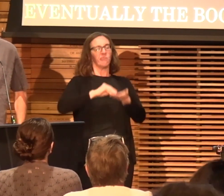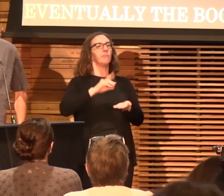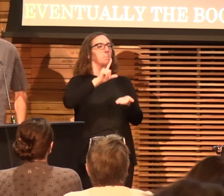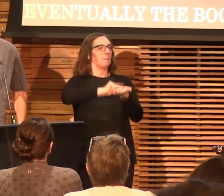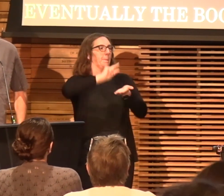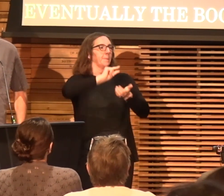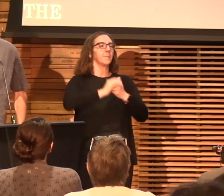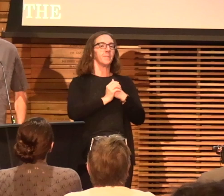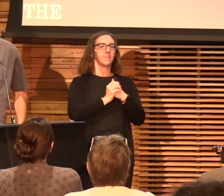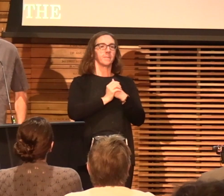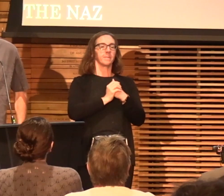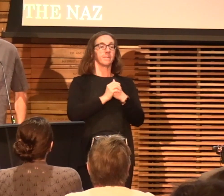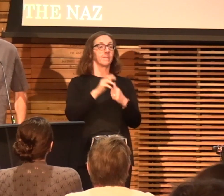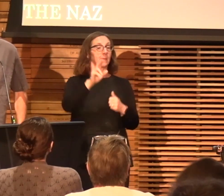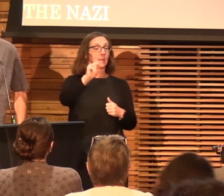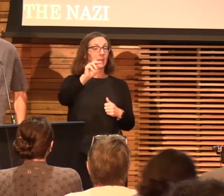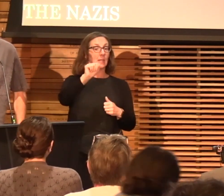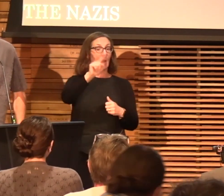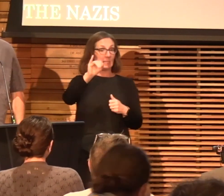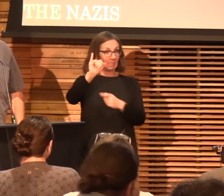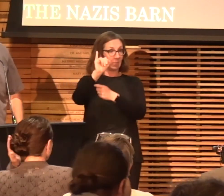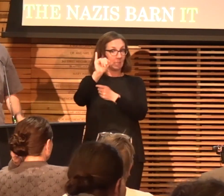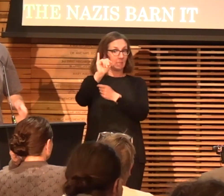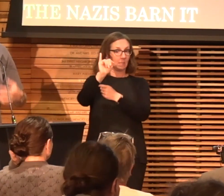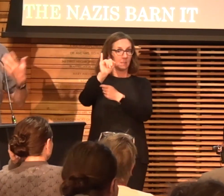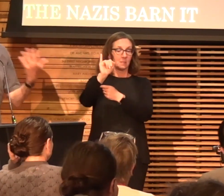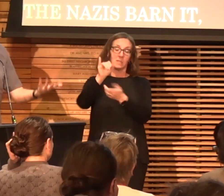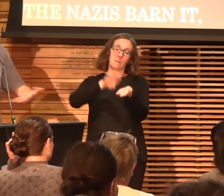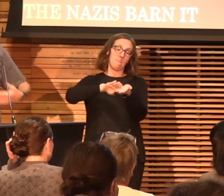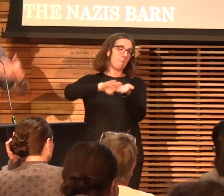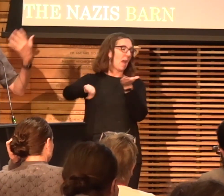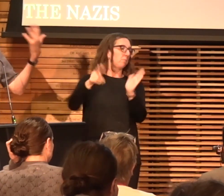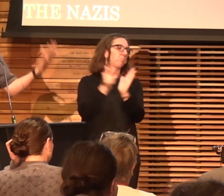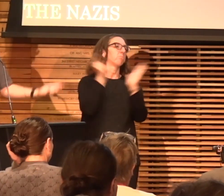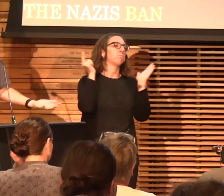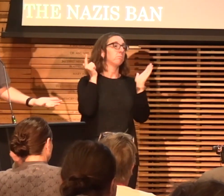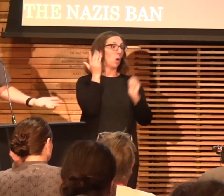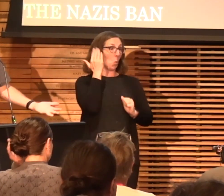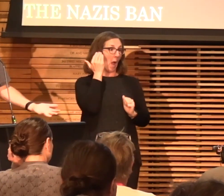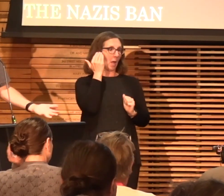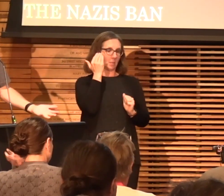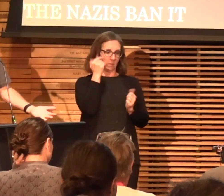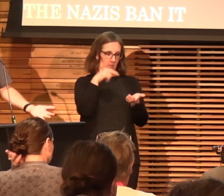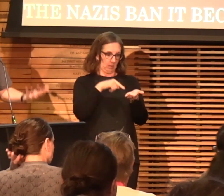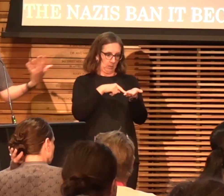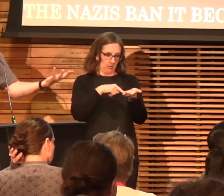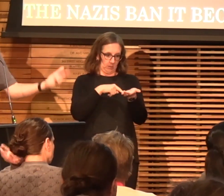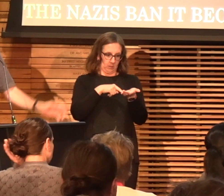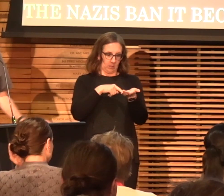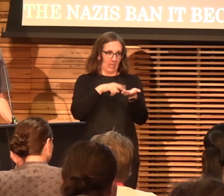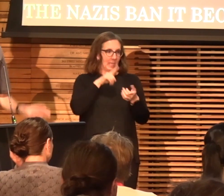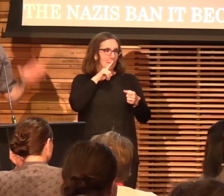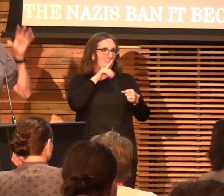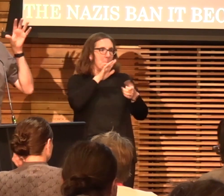The Nazis ban it because, again, it's filled with praise for the Soviet Union.